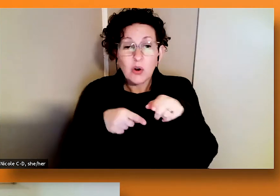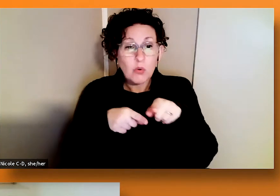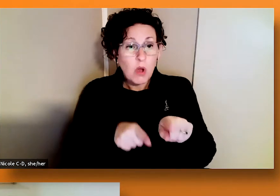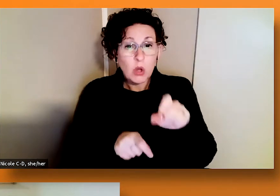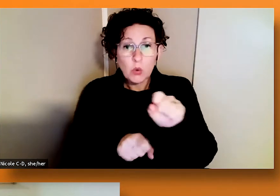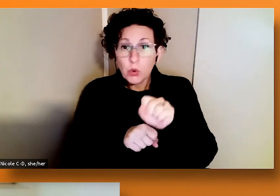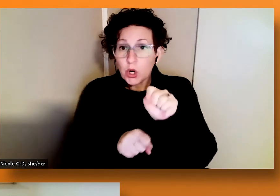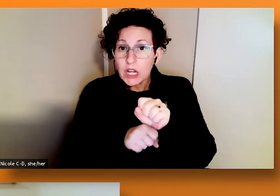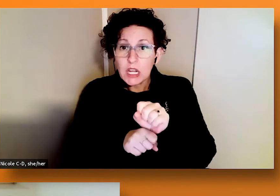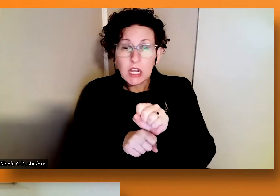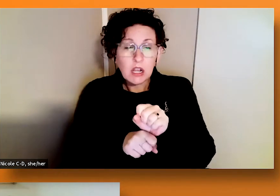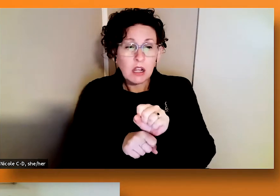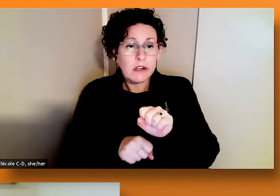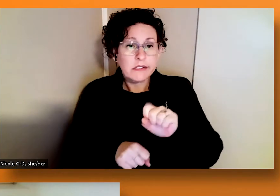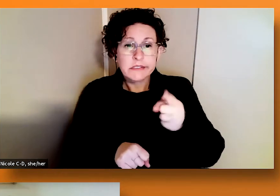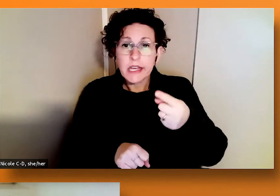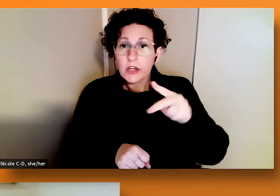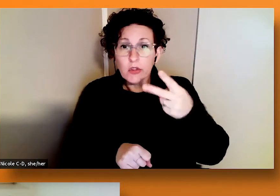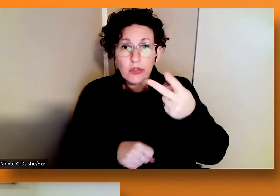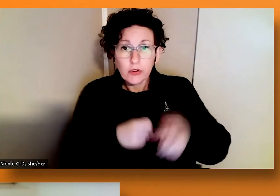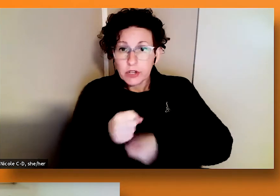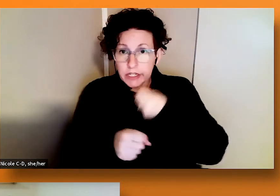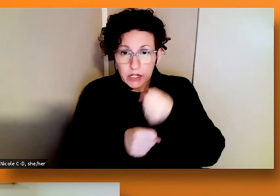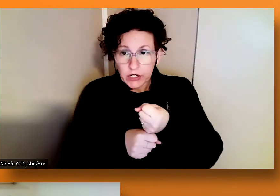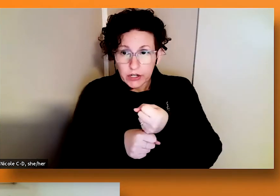or later on in whatever year that you're working in